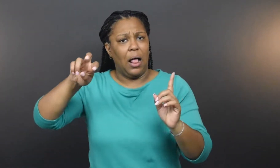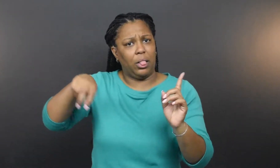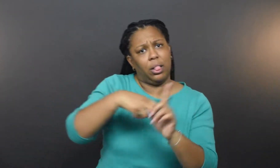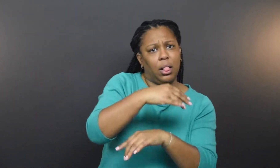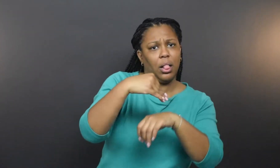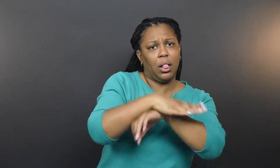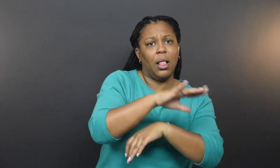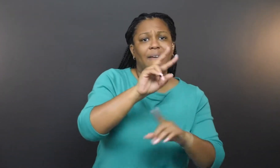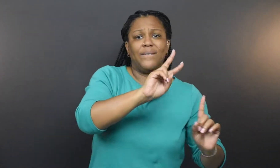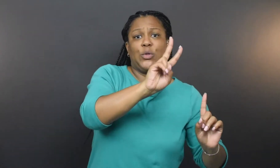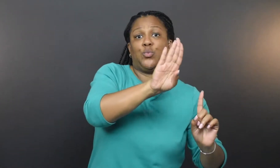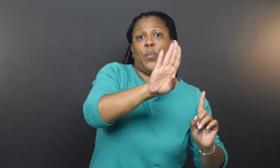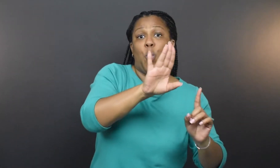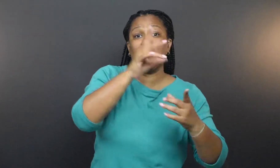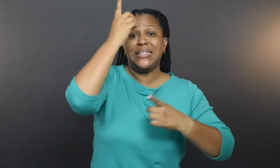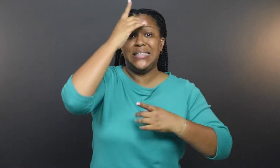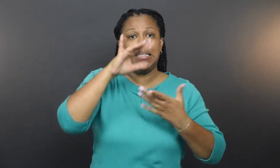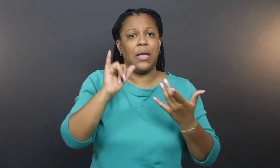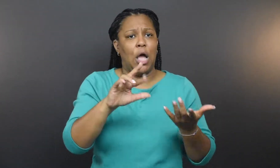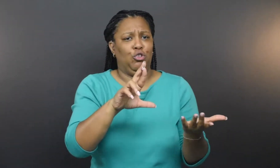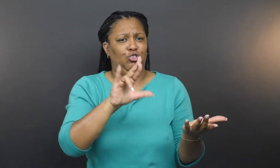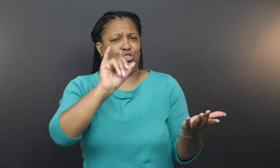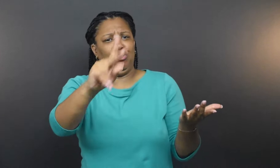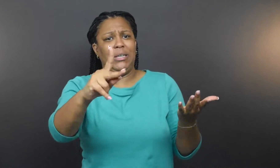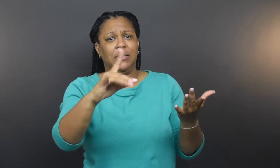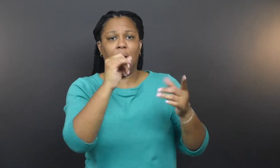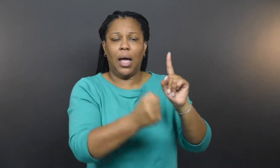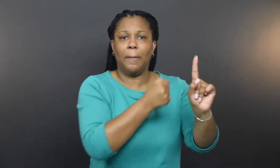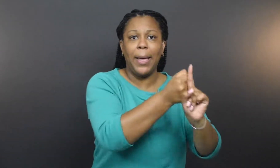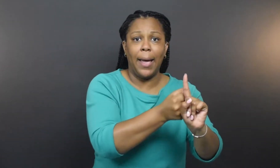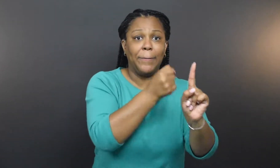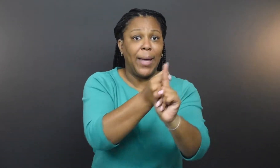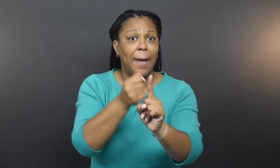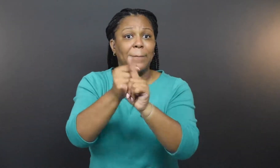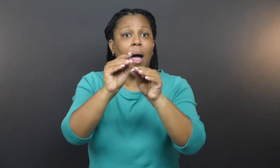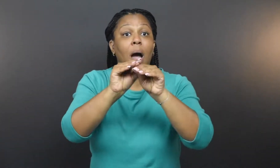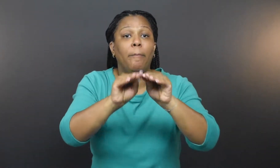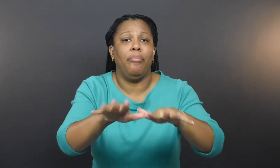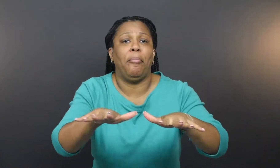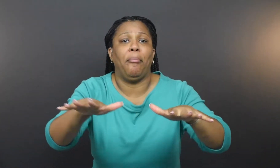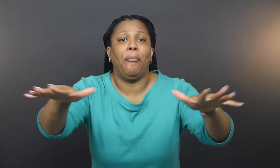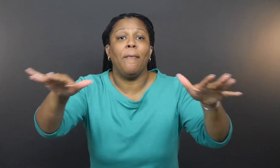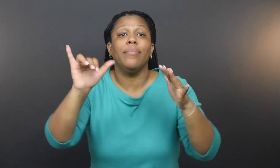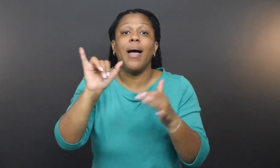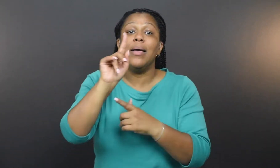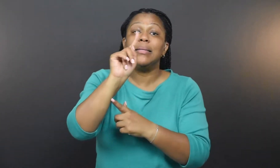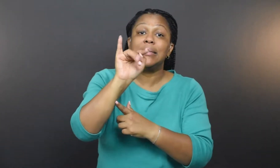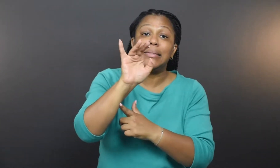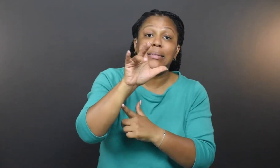disease risk by impacting the abundance and distribution of tick or mosquito vectors,